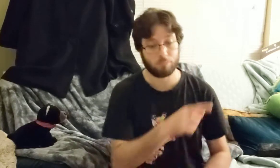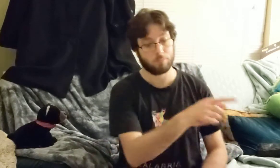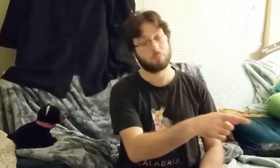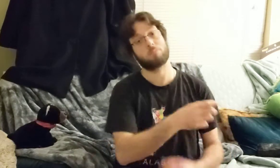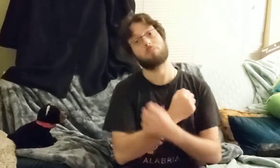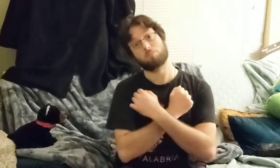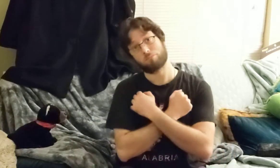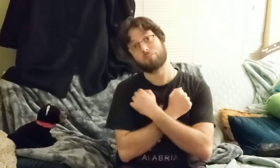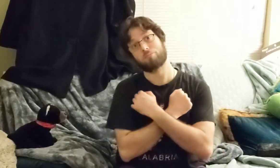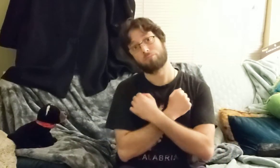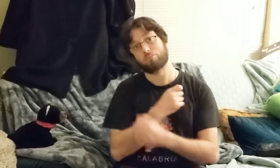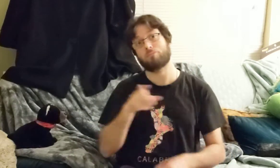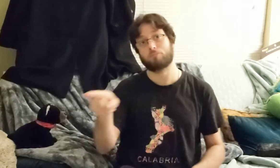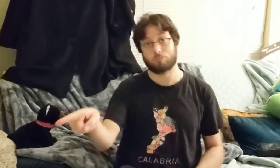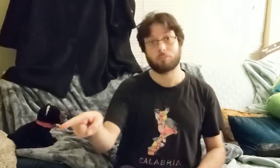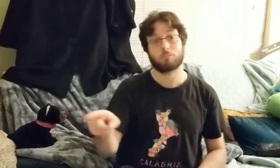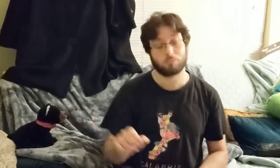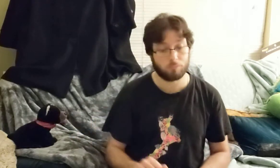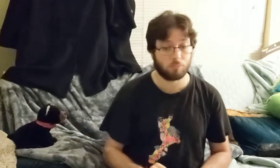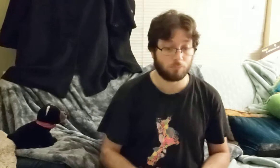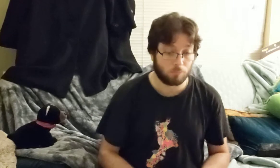IX-irish-bear LOVE IX-silvia